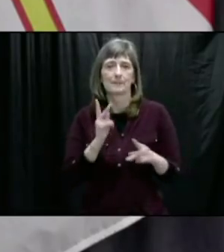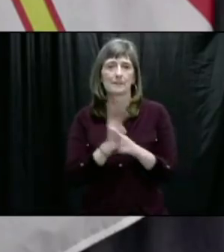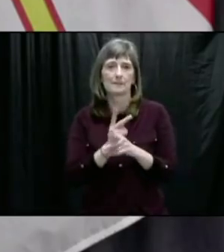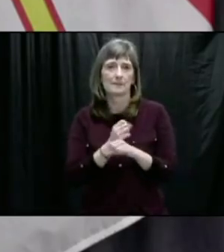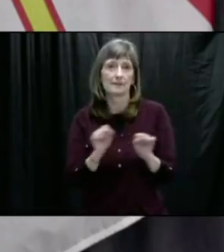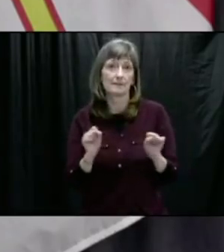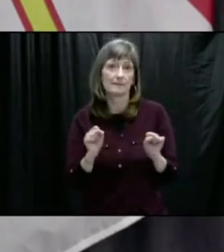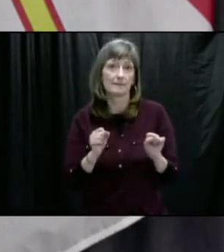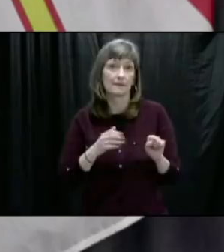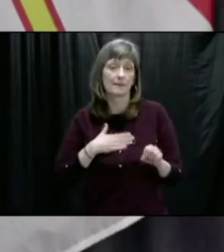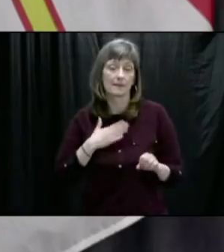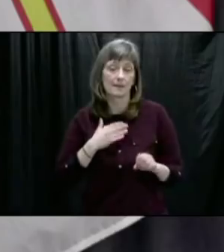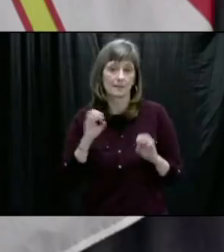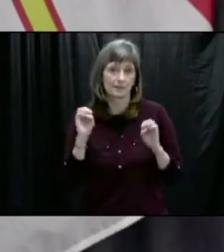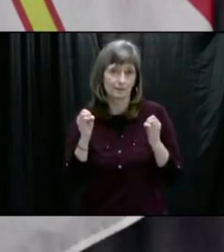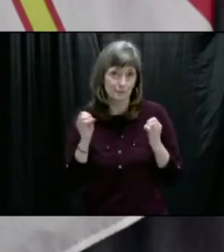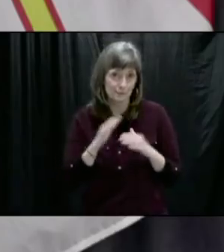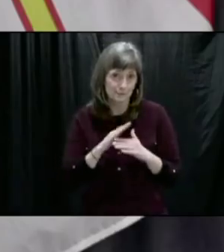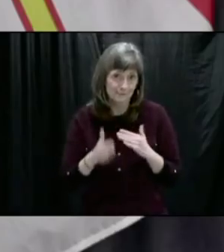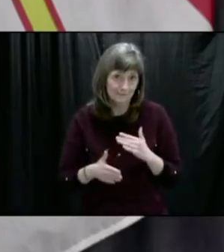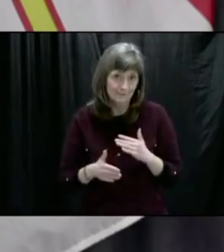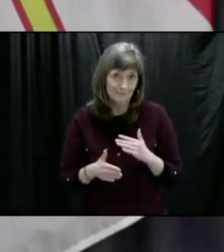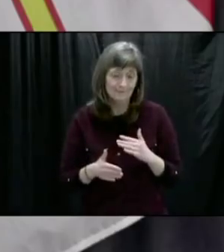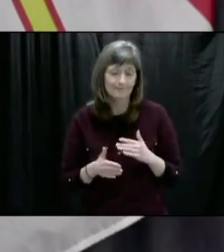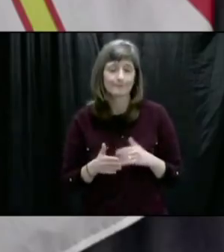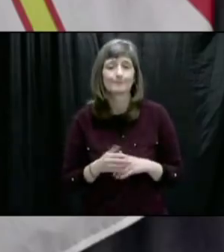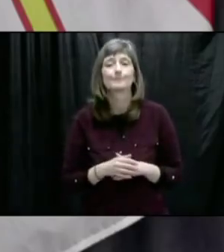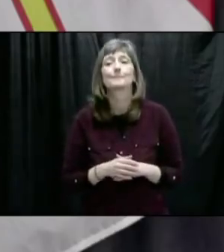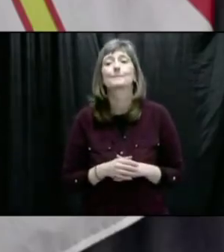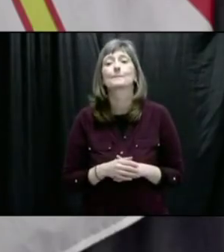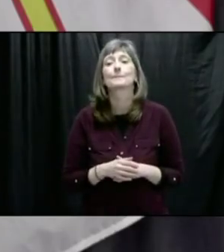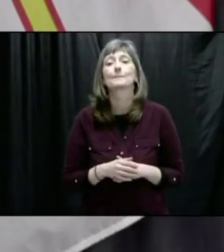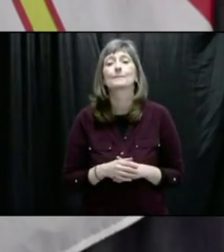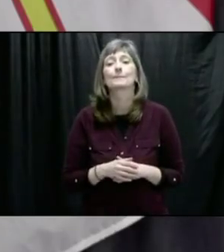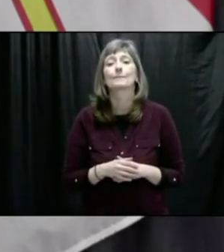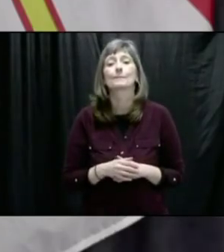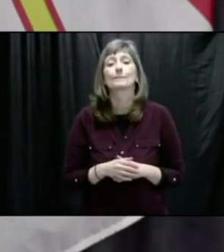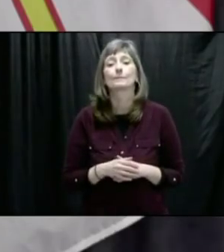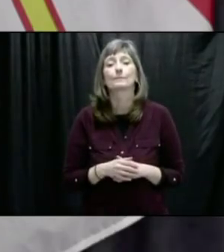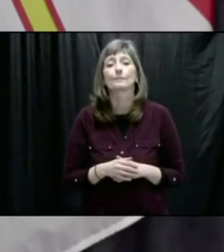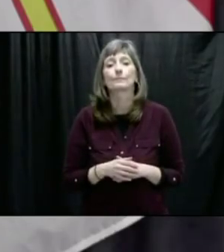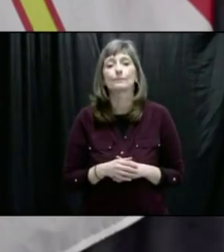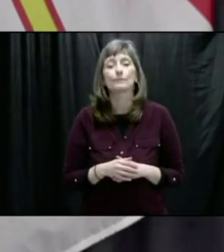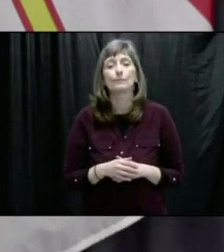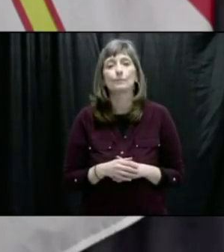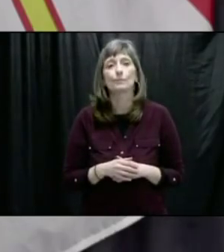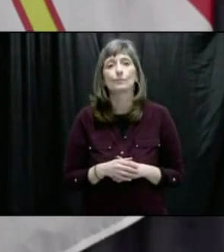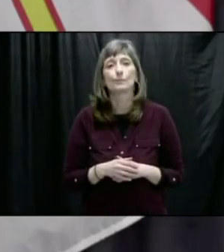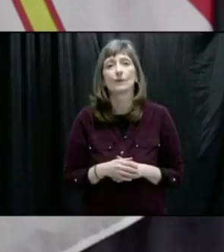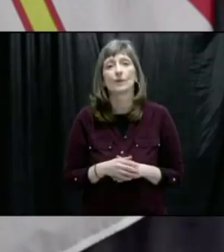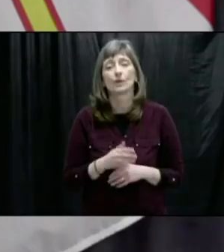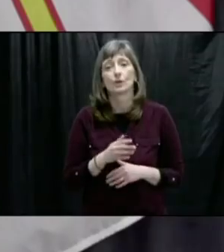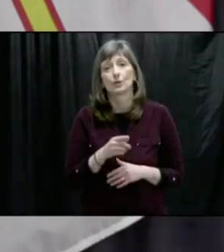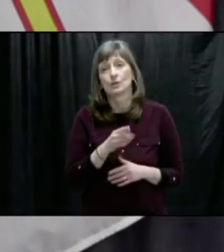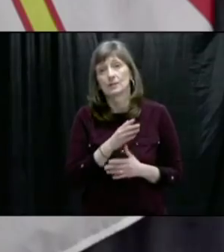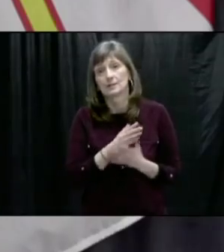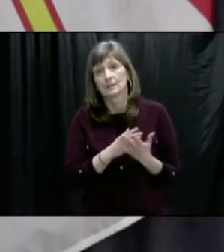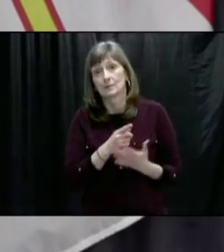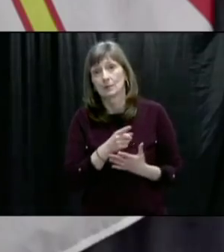STAY SAFE. WE WISH YOU A HAPPY EASTER WEEKEND.